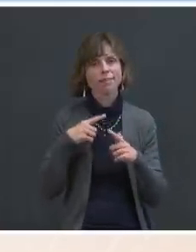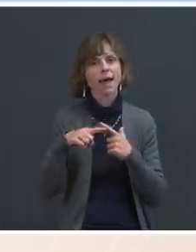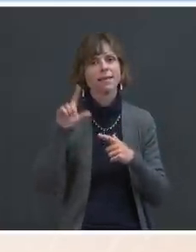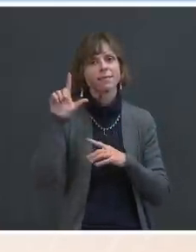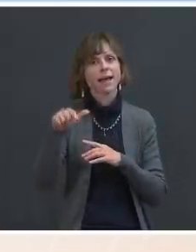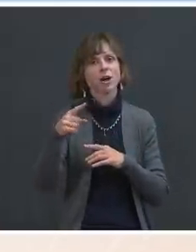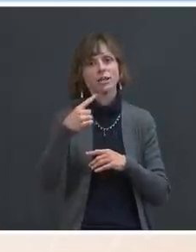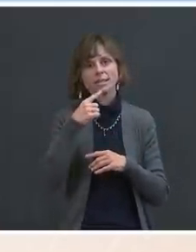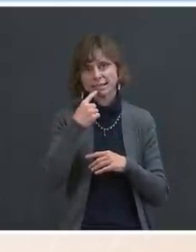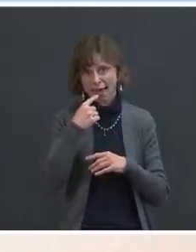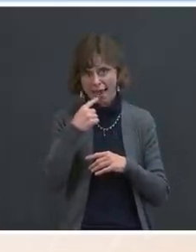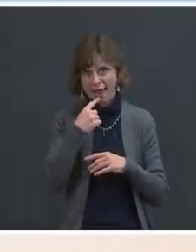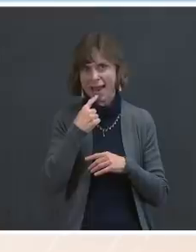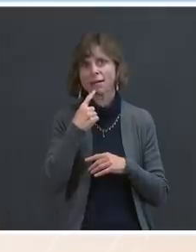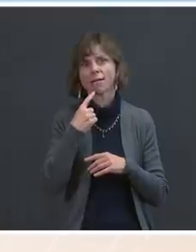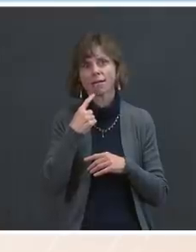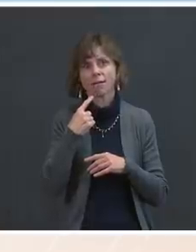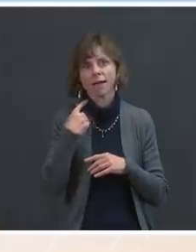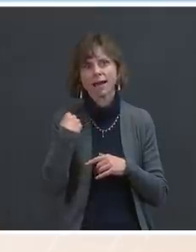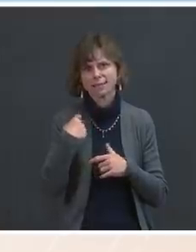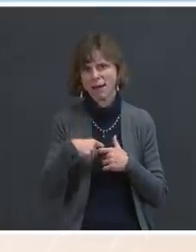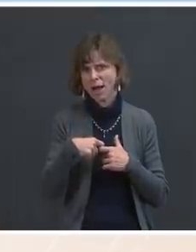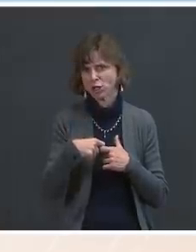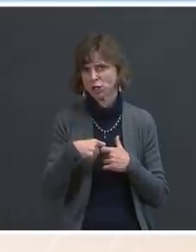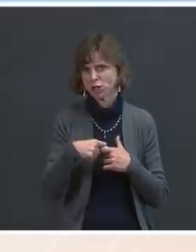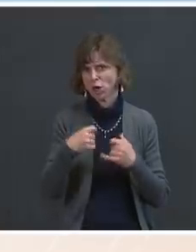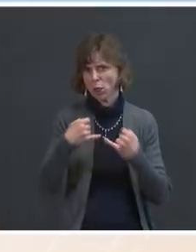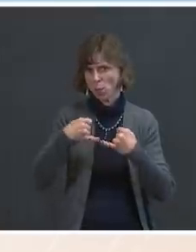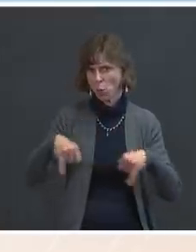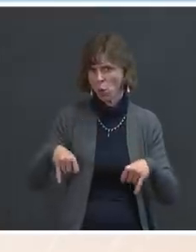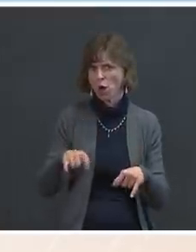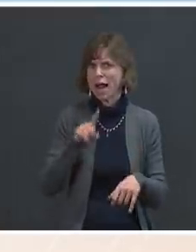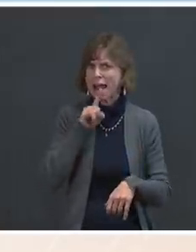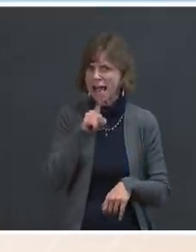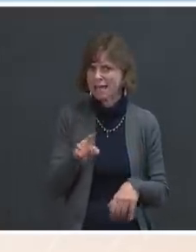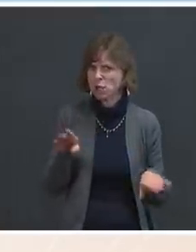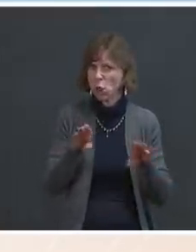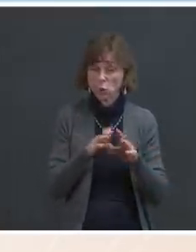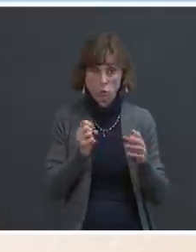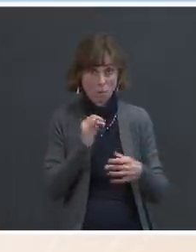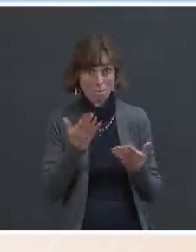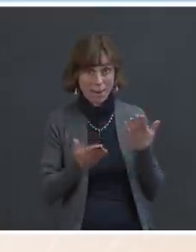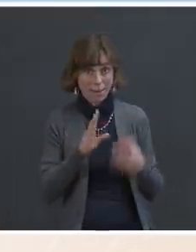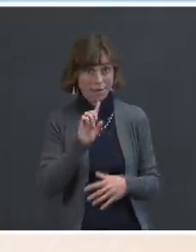and said the border is closed. I mean, it seems like she, I guess, misspoke the first time, considering your overall message,